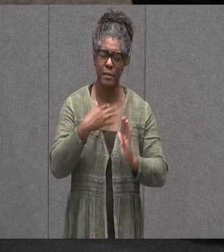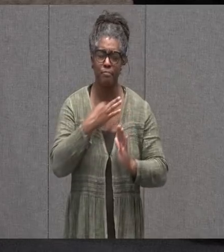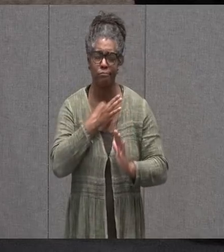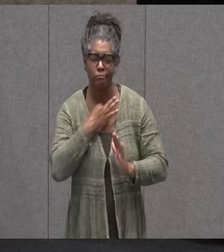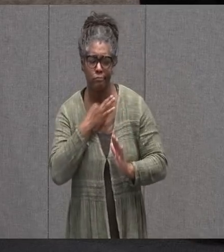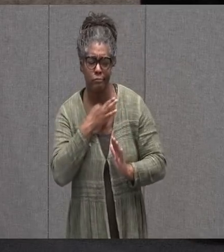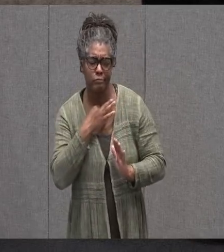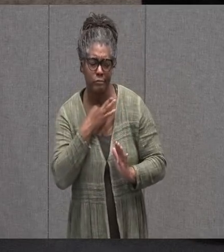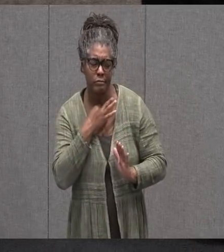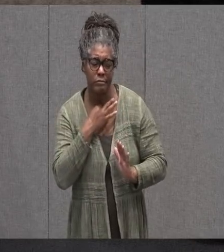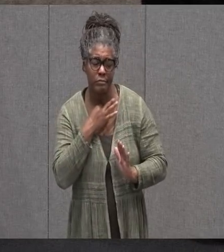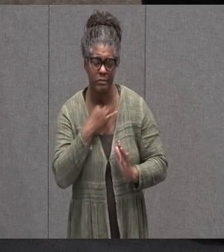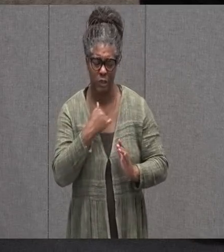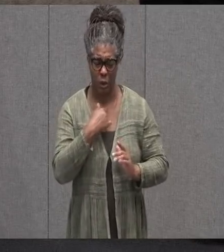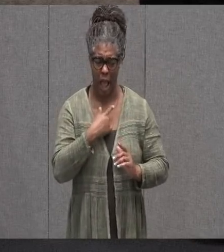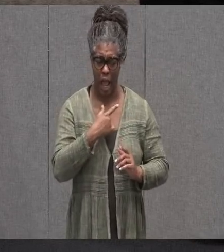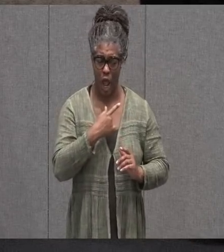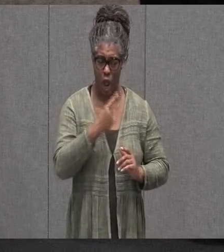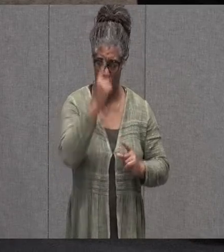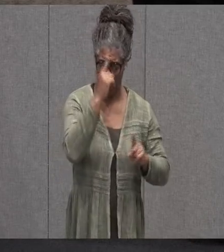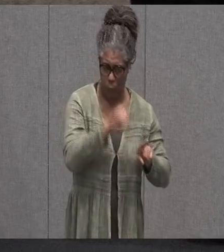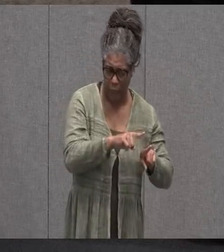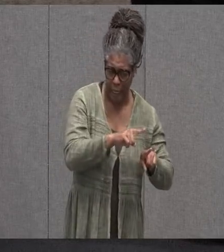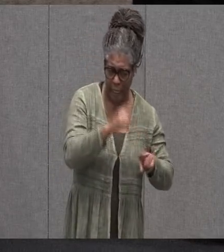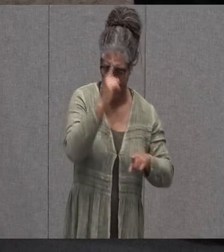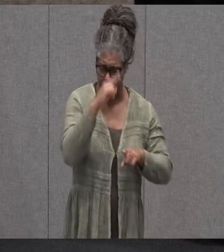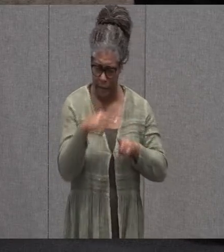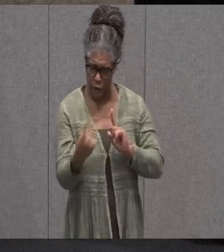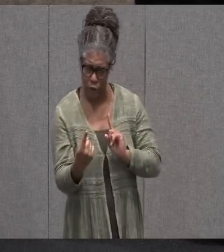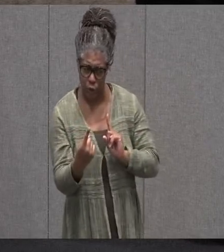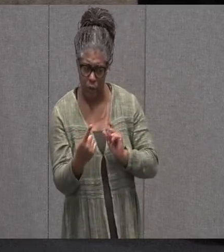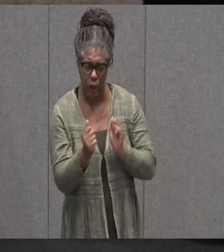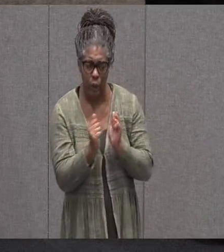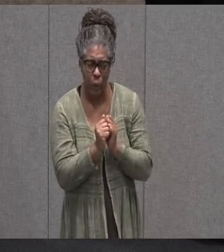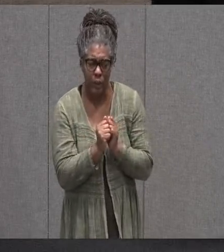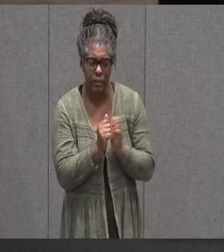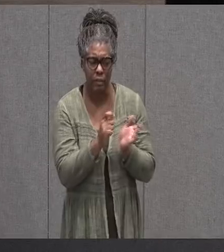or I don't agree with what the author is saying in the book.